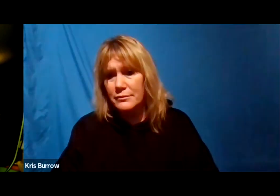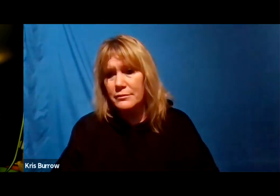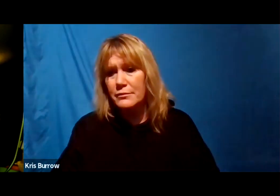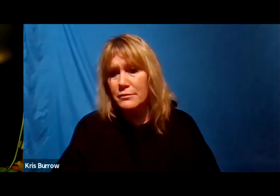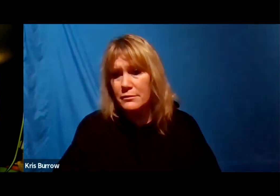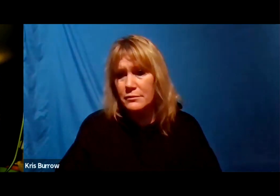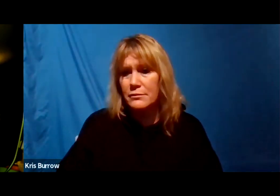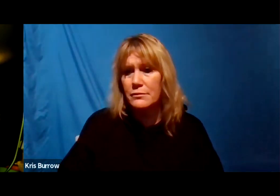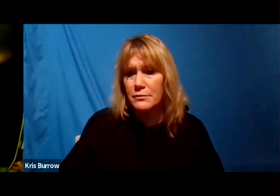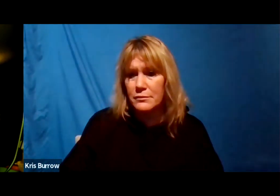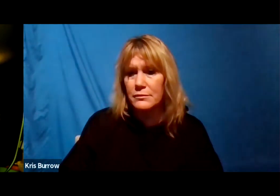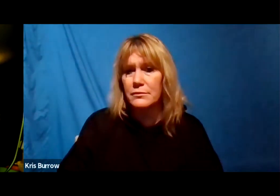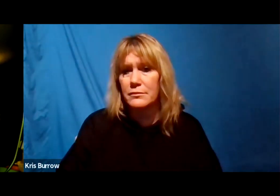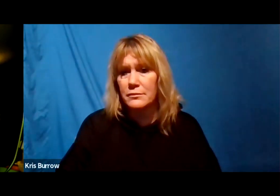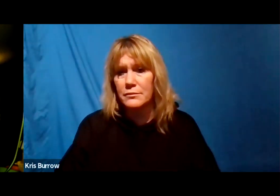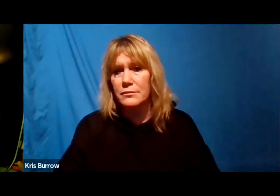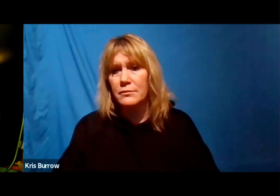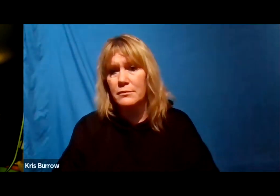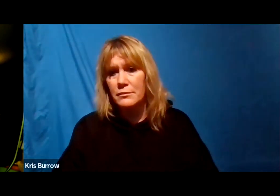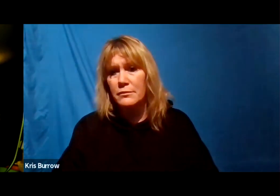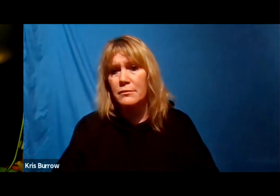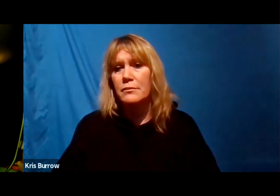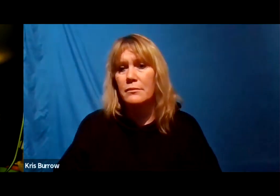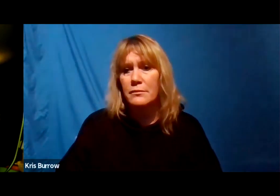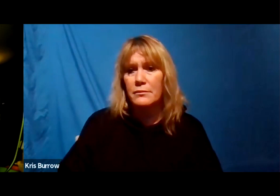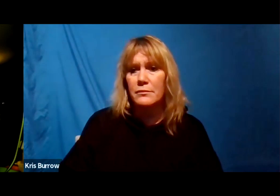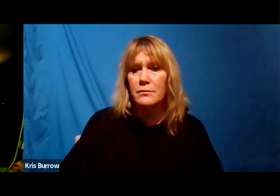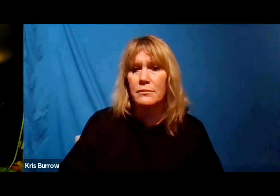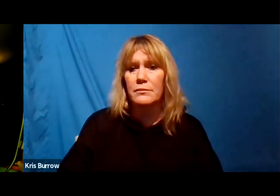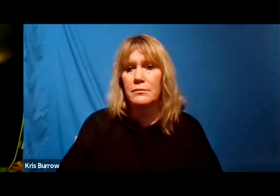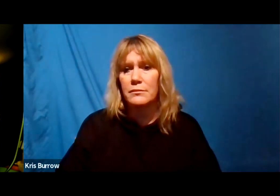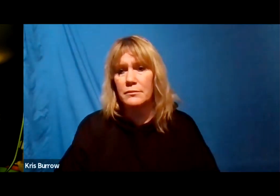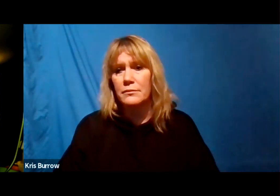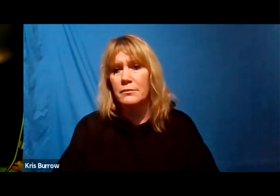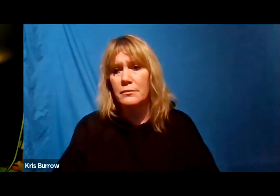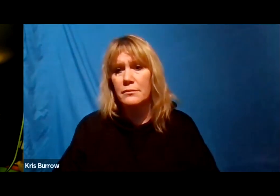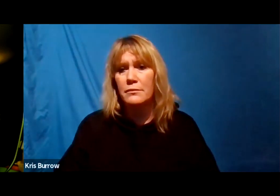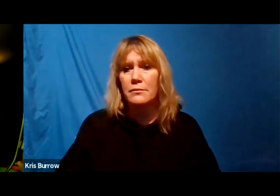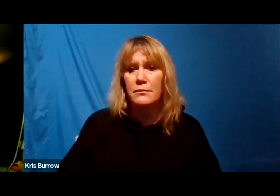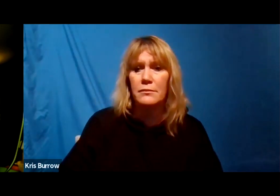still turns red.